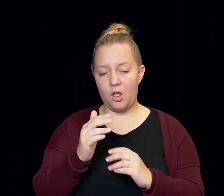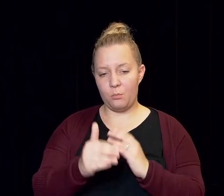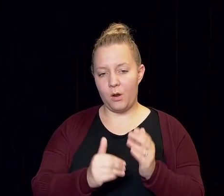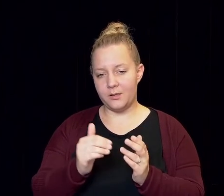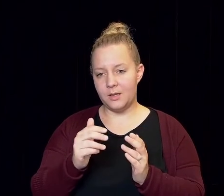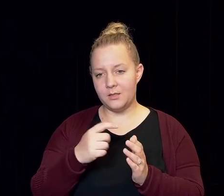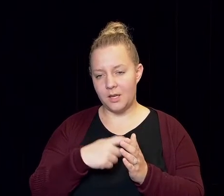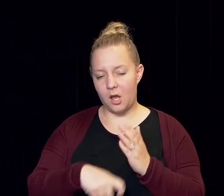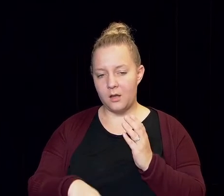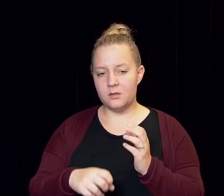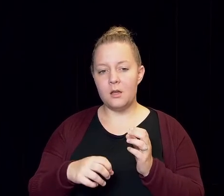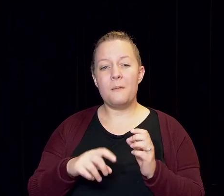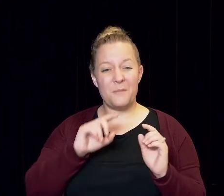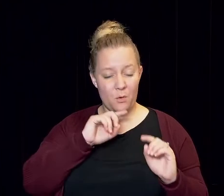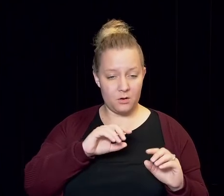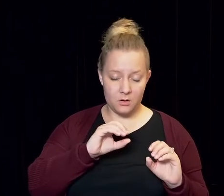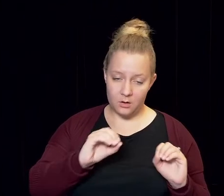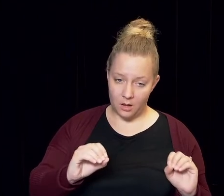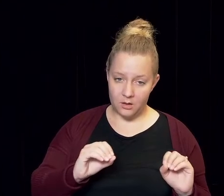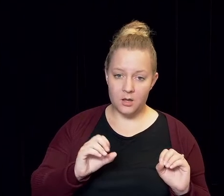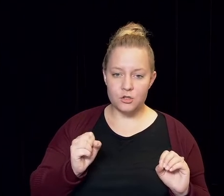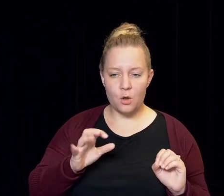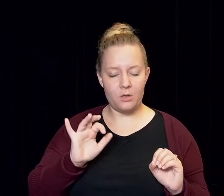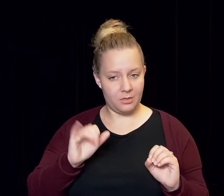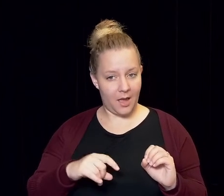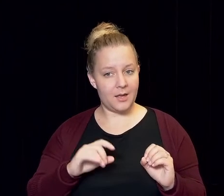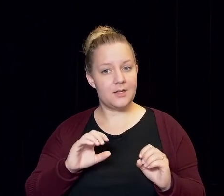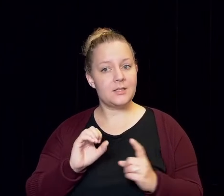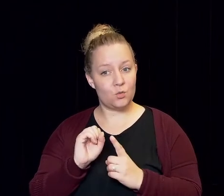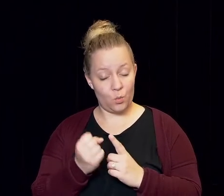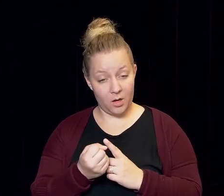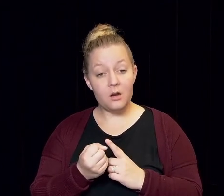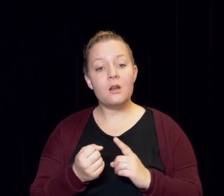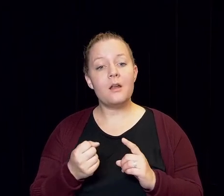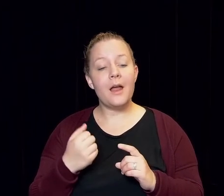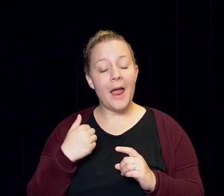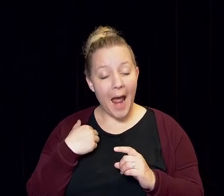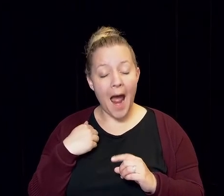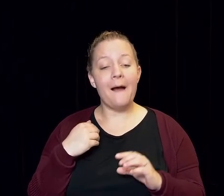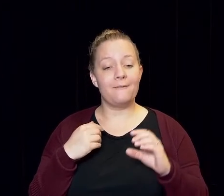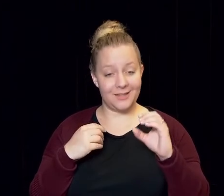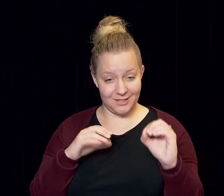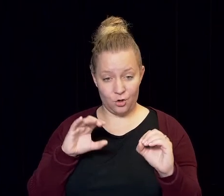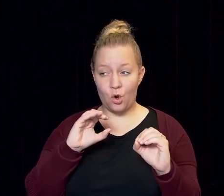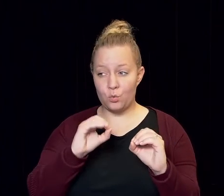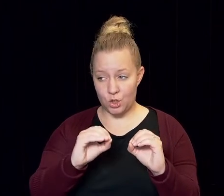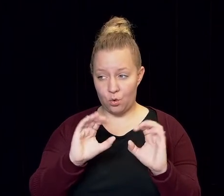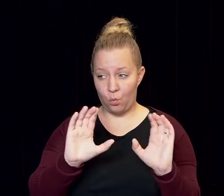order anything. So, in this instance actually, it does go through the origin however even though it